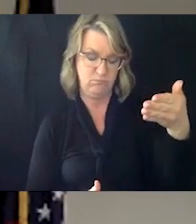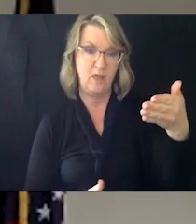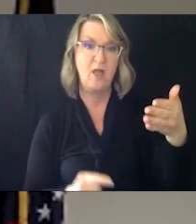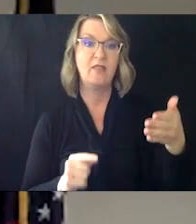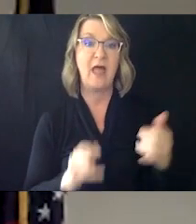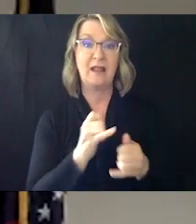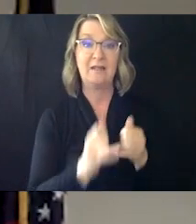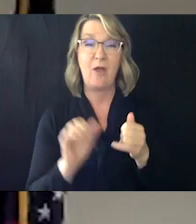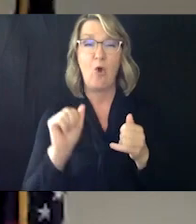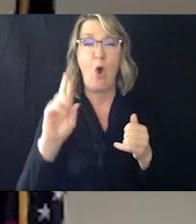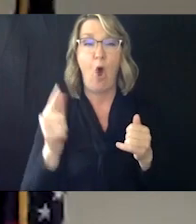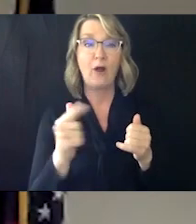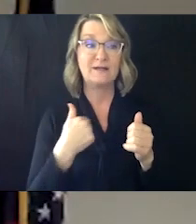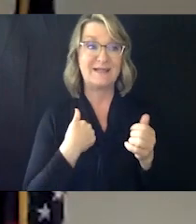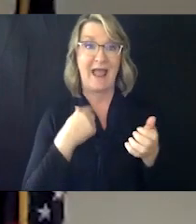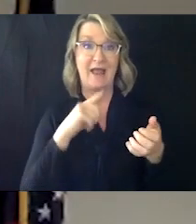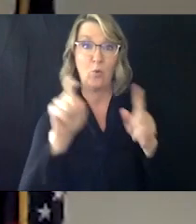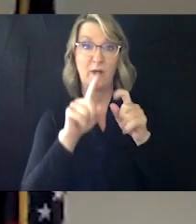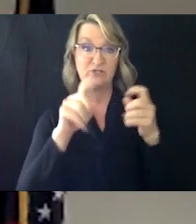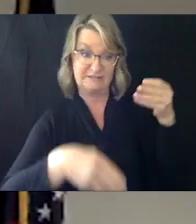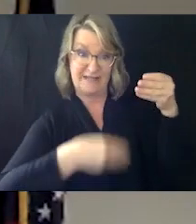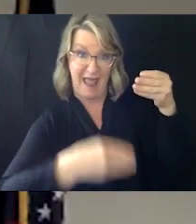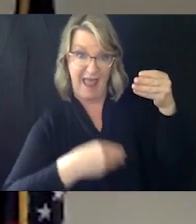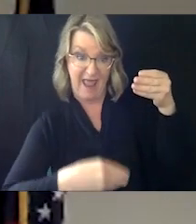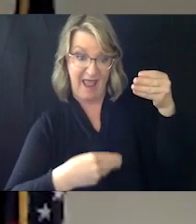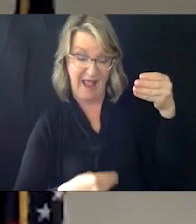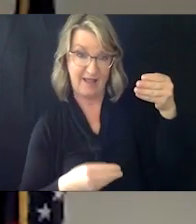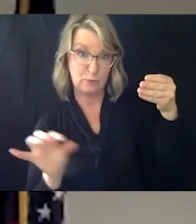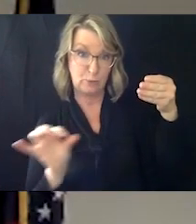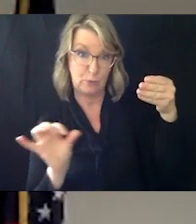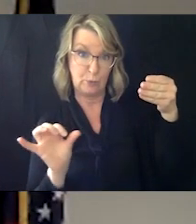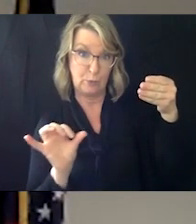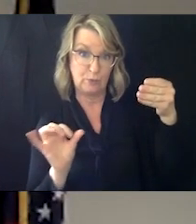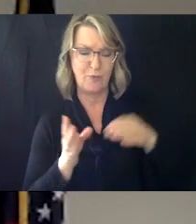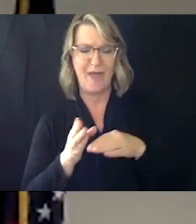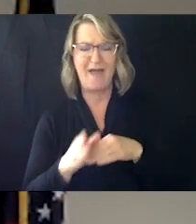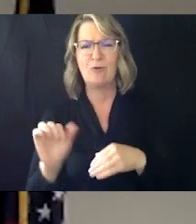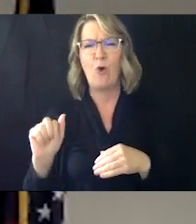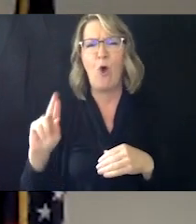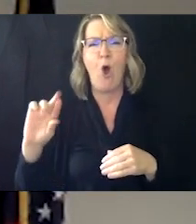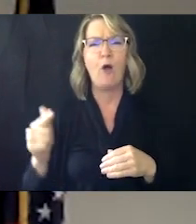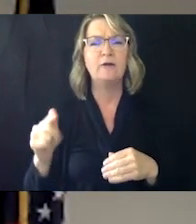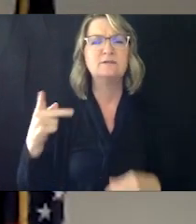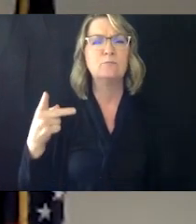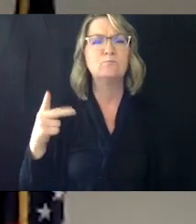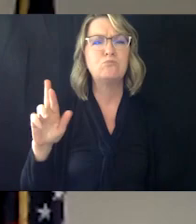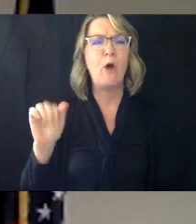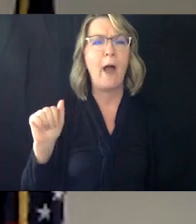the questions that would go to the ballot as well so that's after the August primary and that once